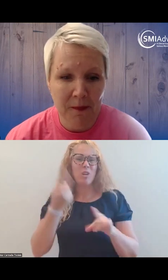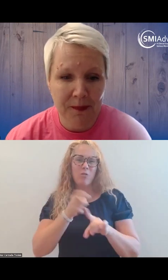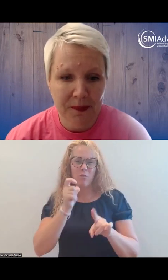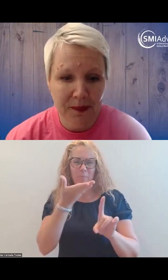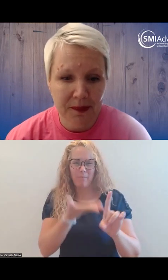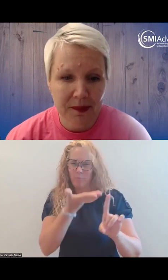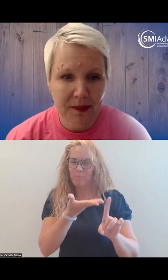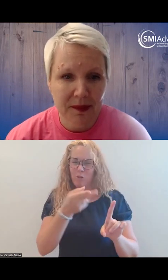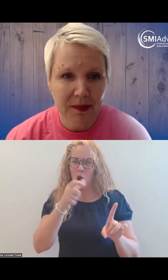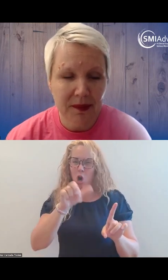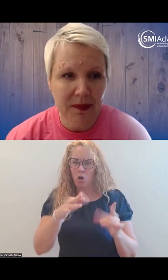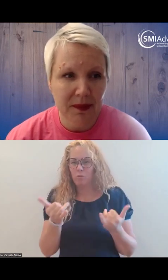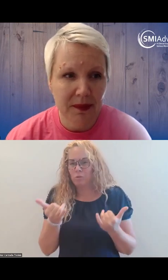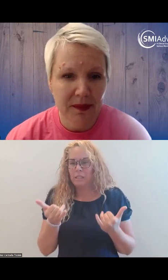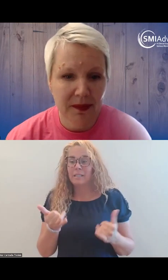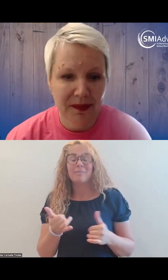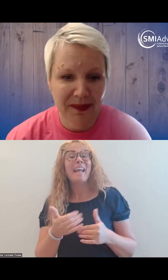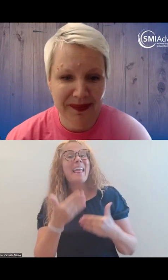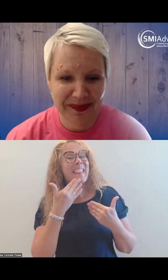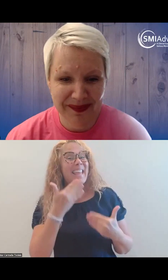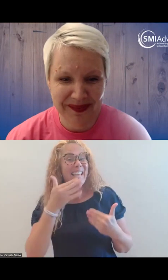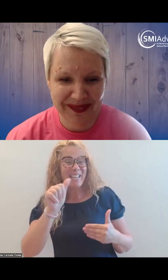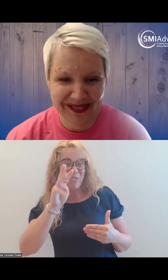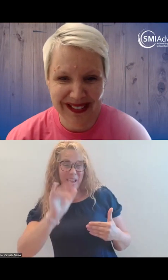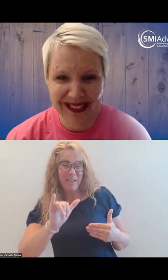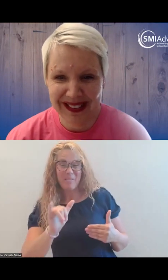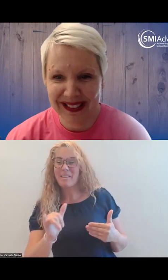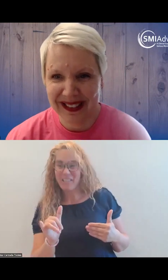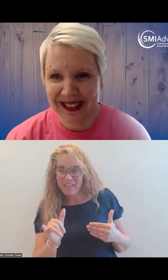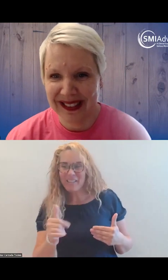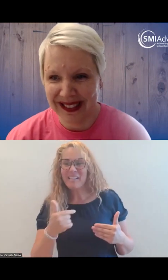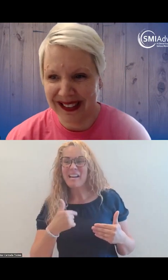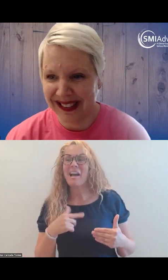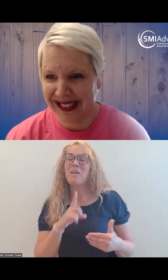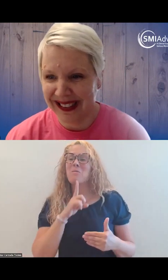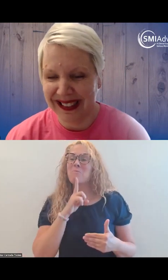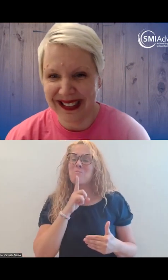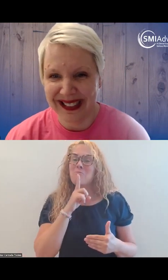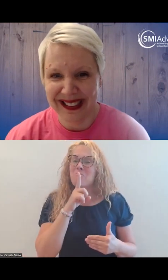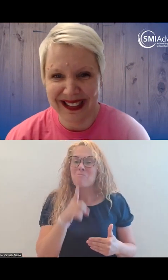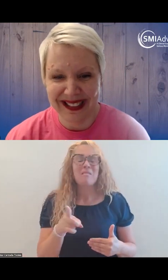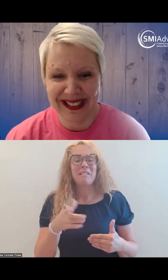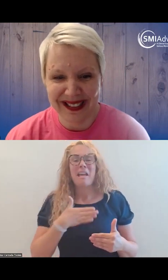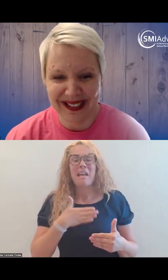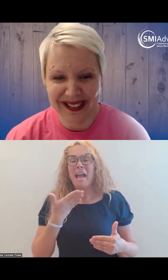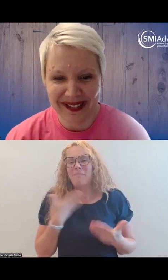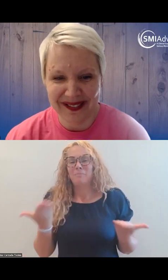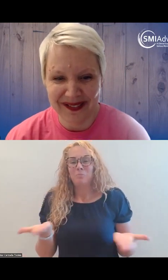THANK YOU, AMY. I AM GLAD TO BE HERE. I SEE THAT WE HAVE